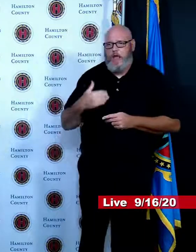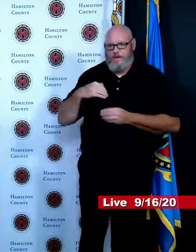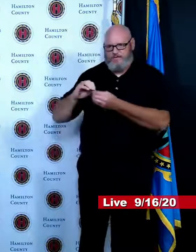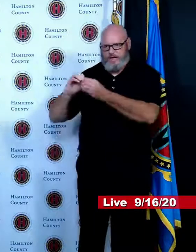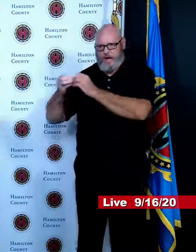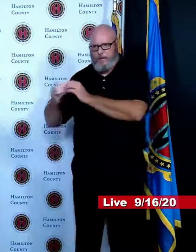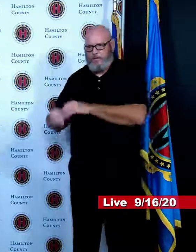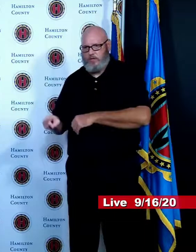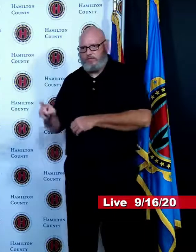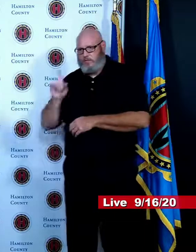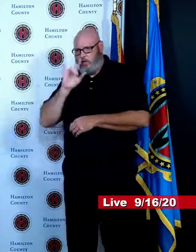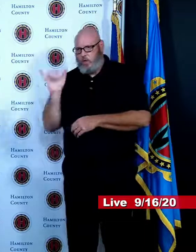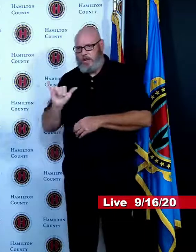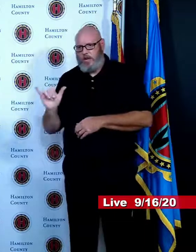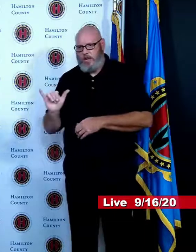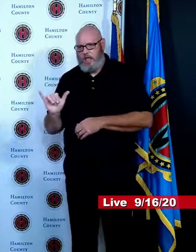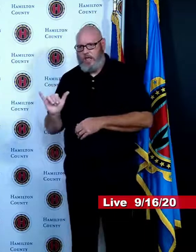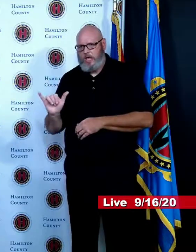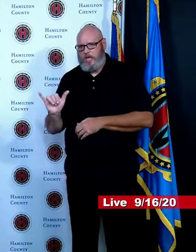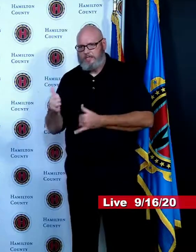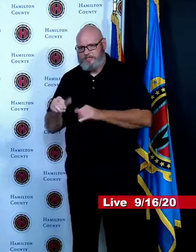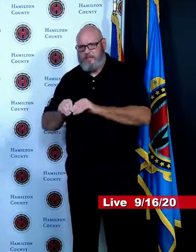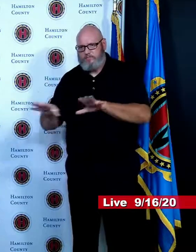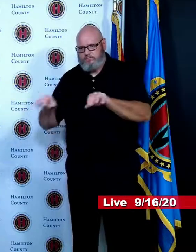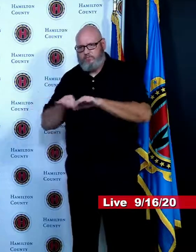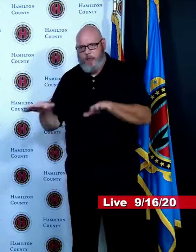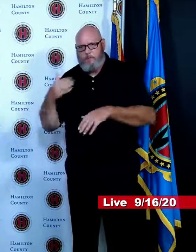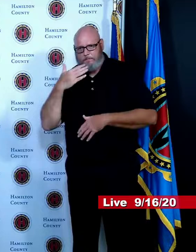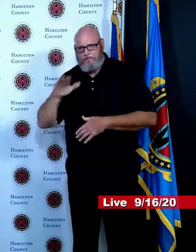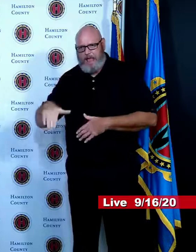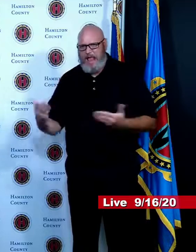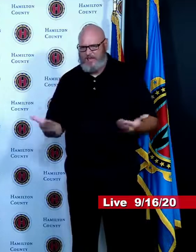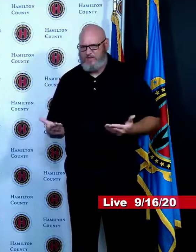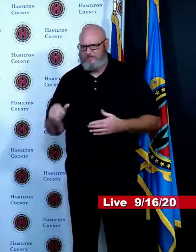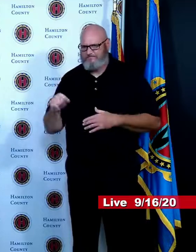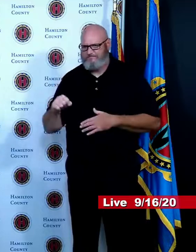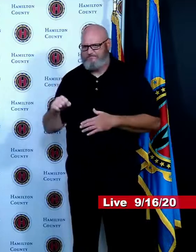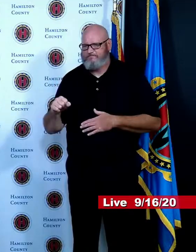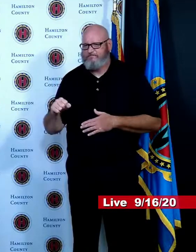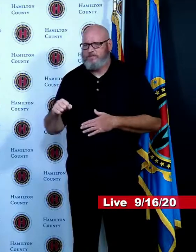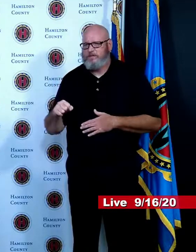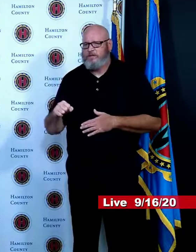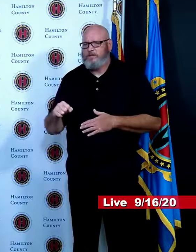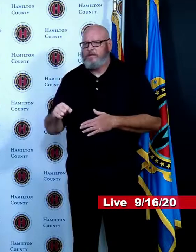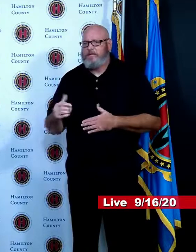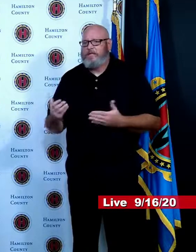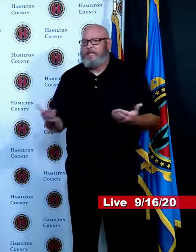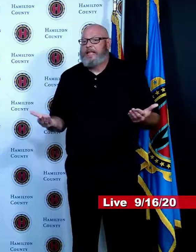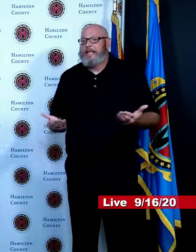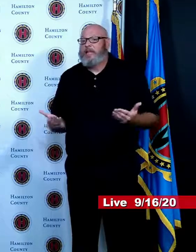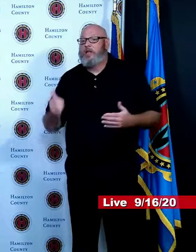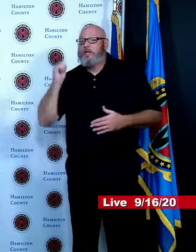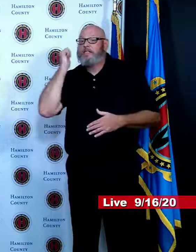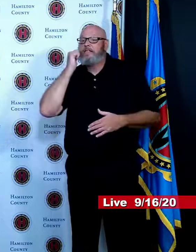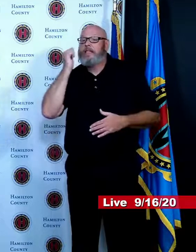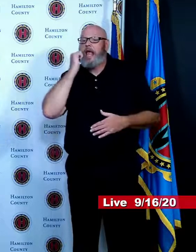and even in looking at your daily case rate you begin to see some variation around and so we are